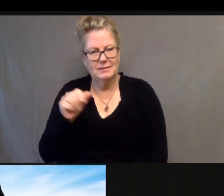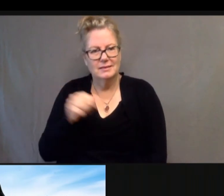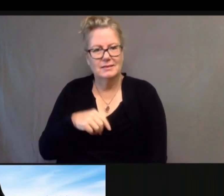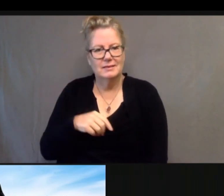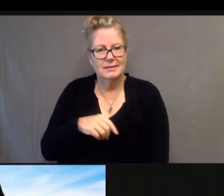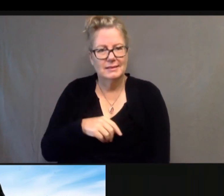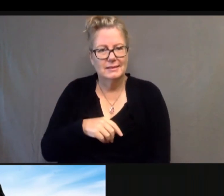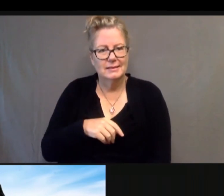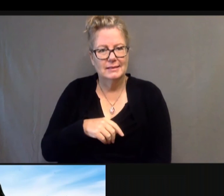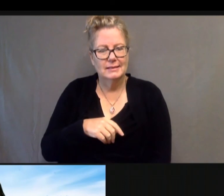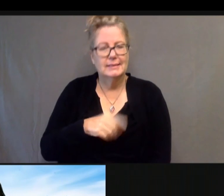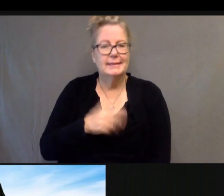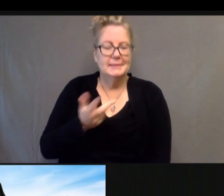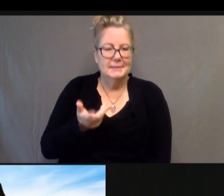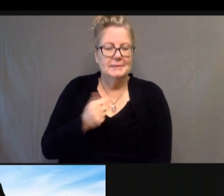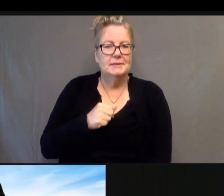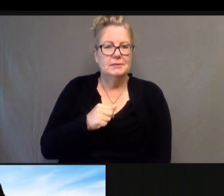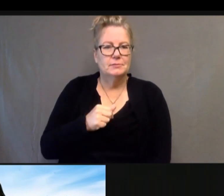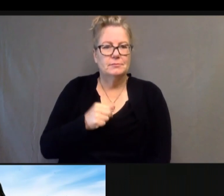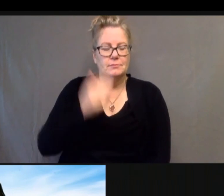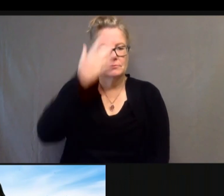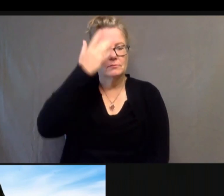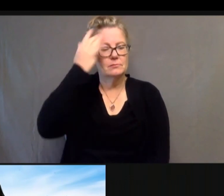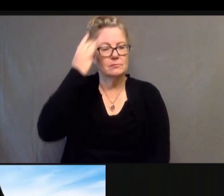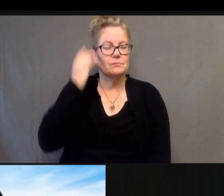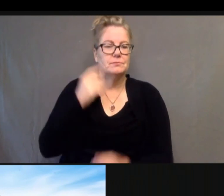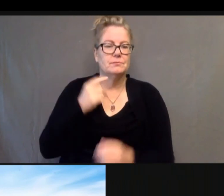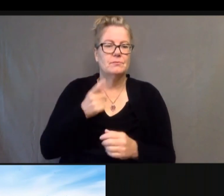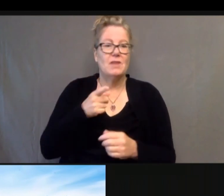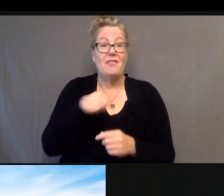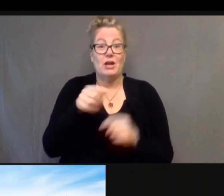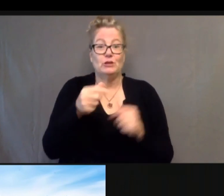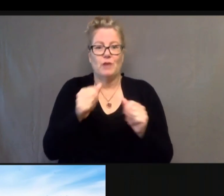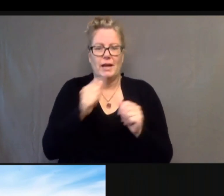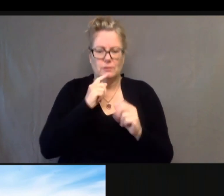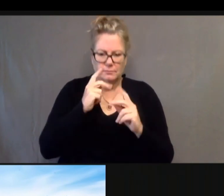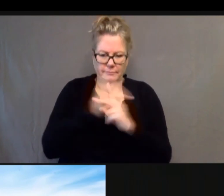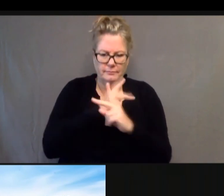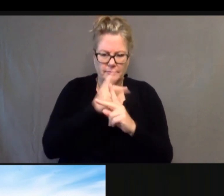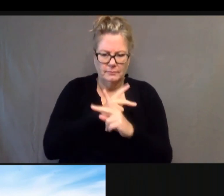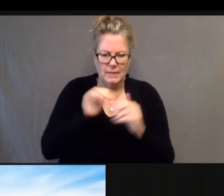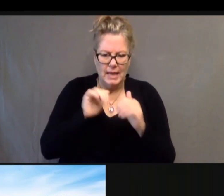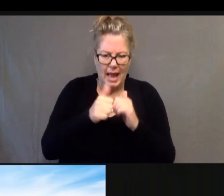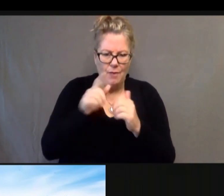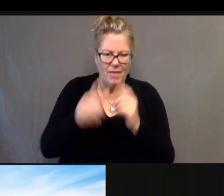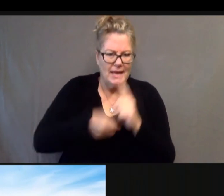data that shows how they're impacted with regard to memory, concentration, focus, and